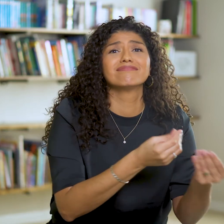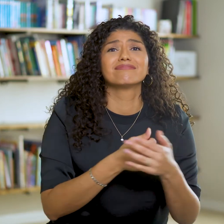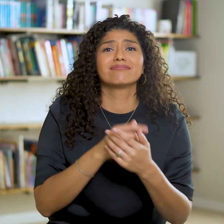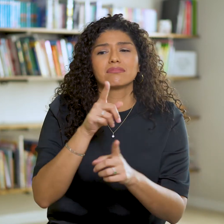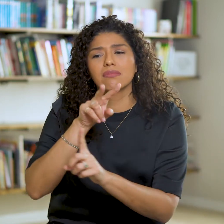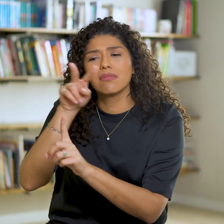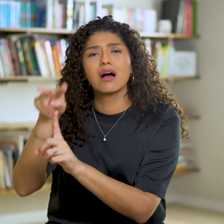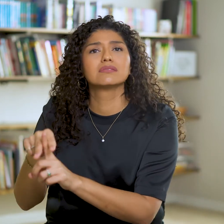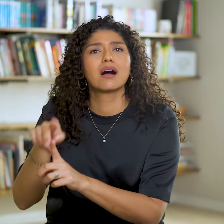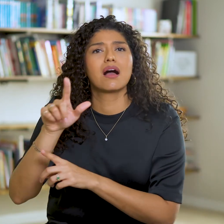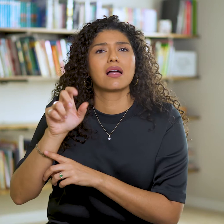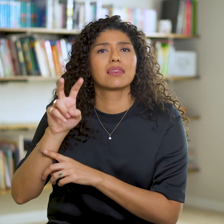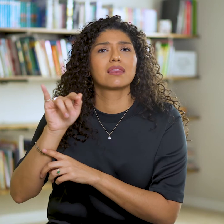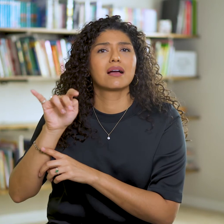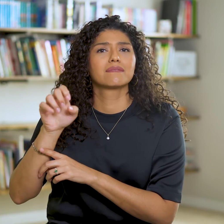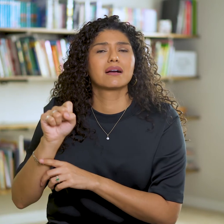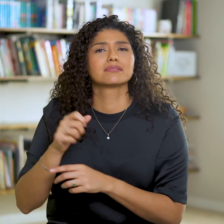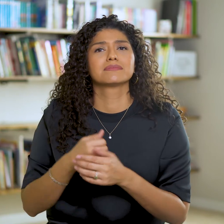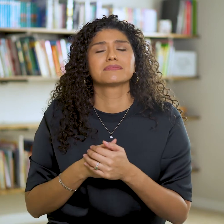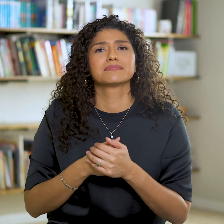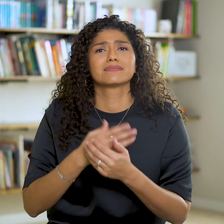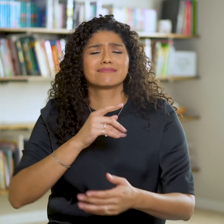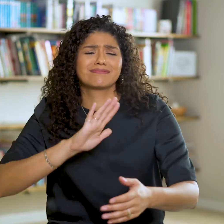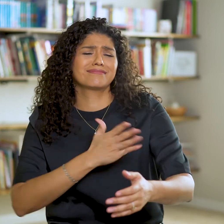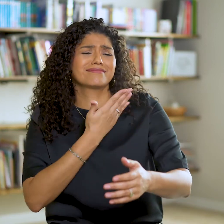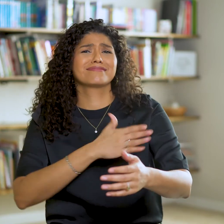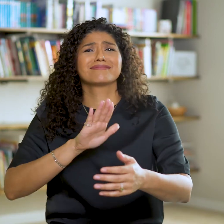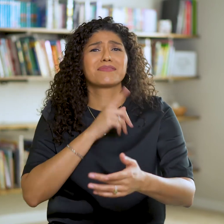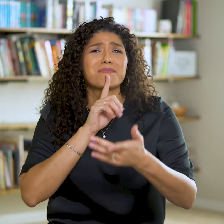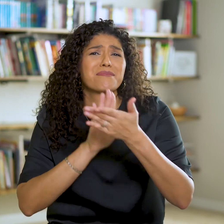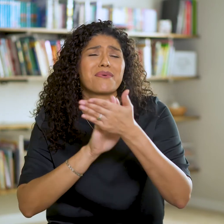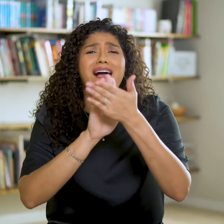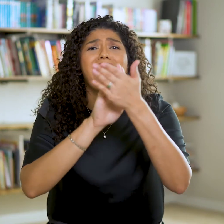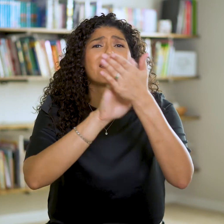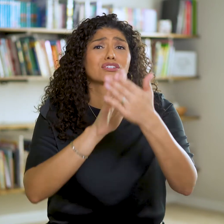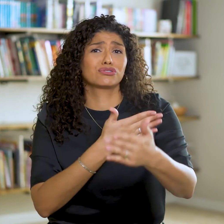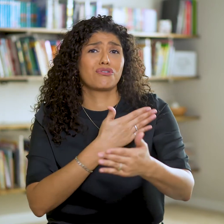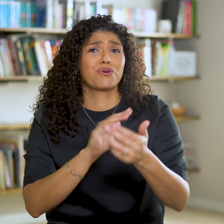appoints Levites, and sings a praise song